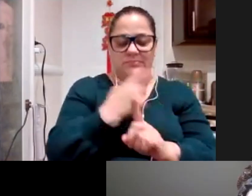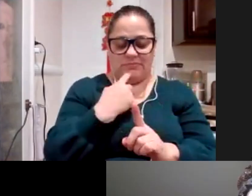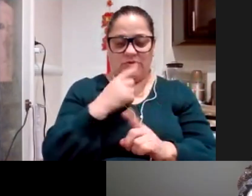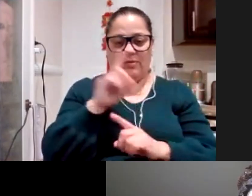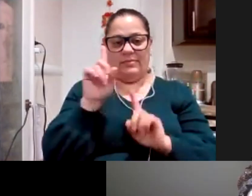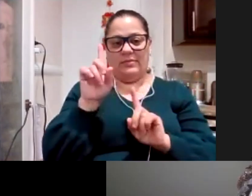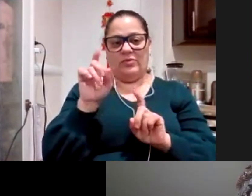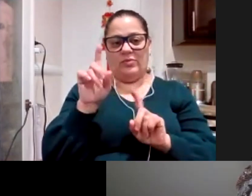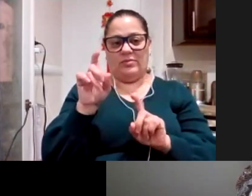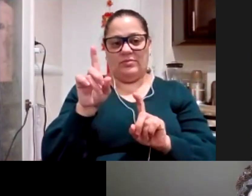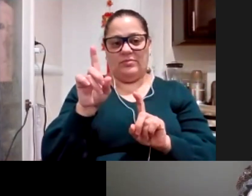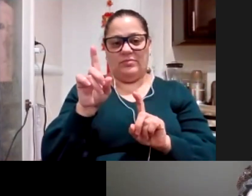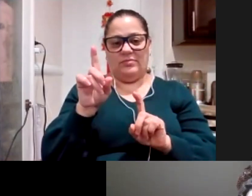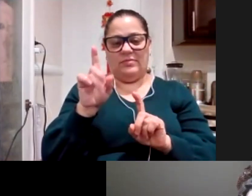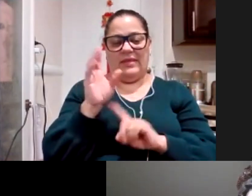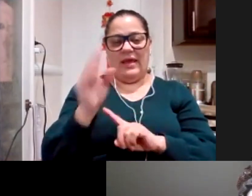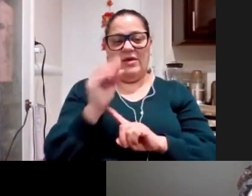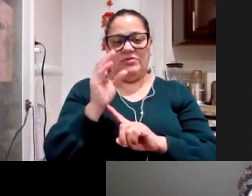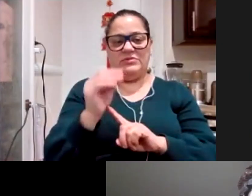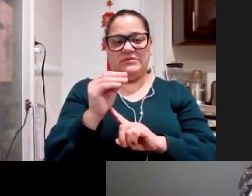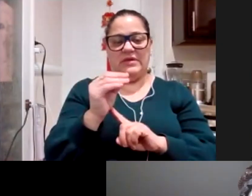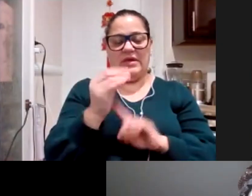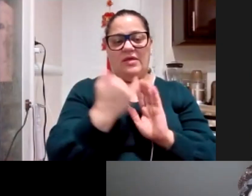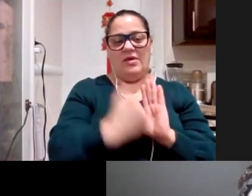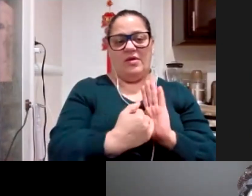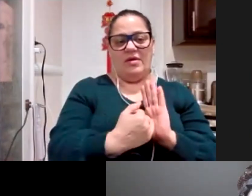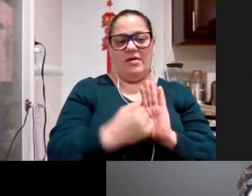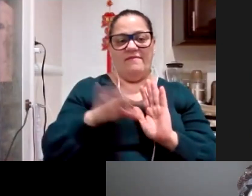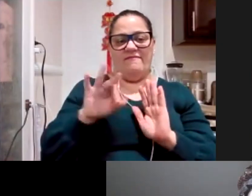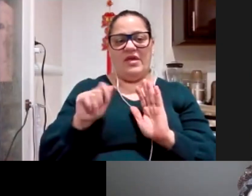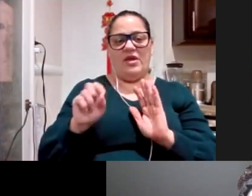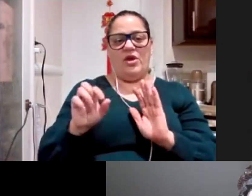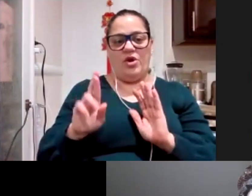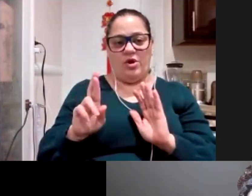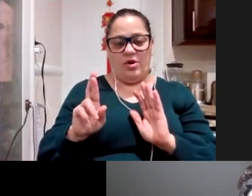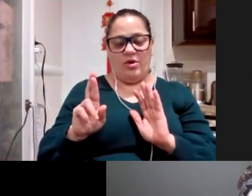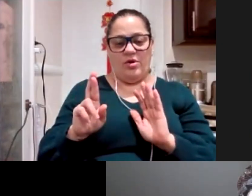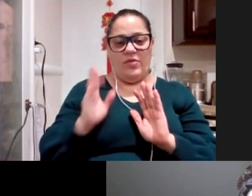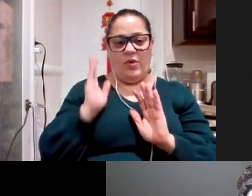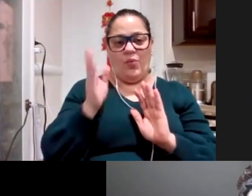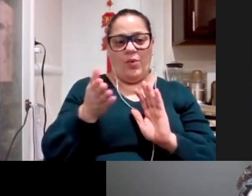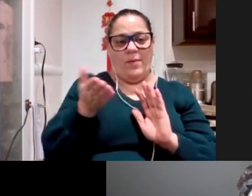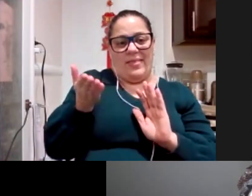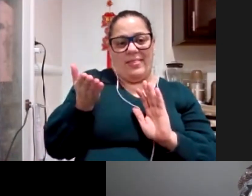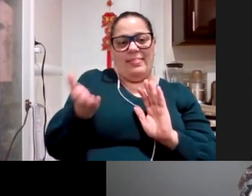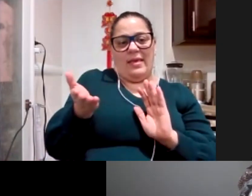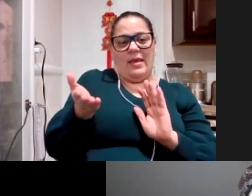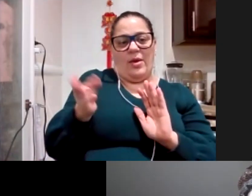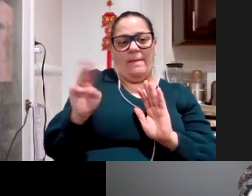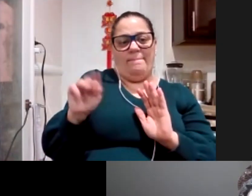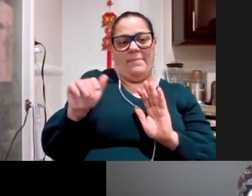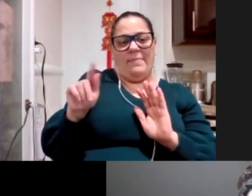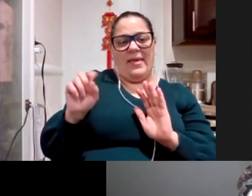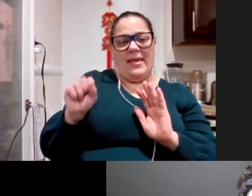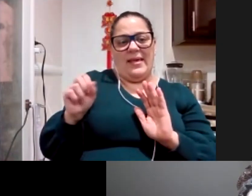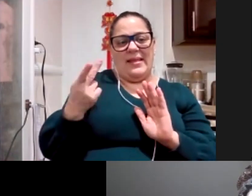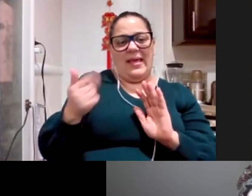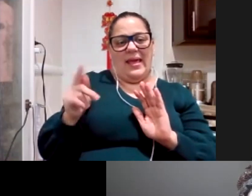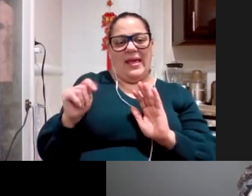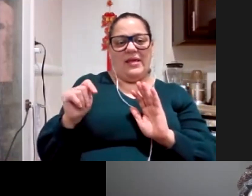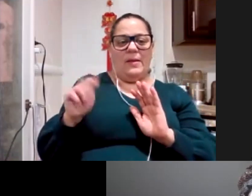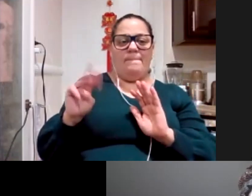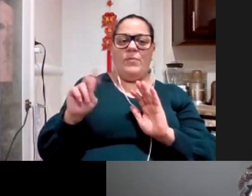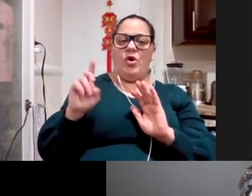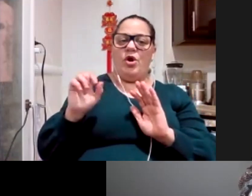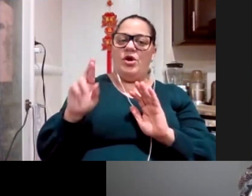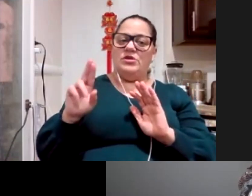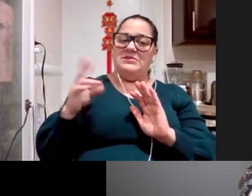question. the outsider arts fair that's will be there in Manhattan. Uh I think it's March 17th